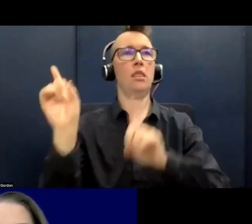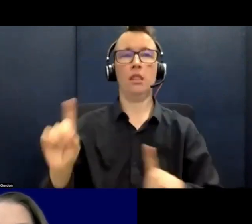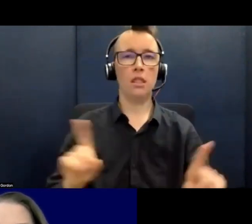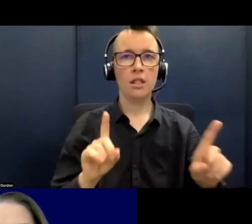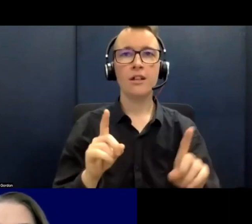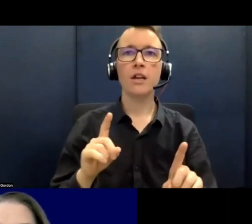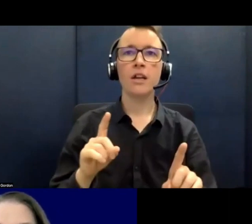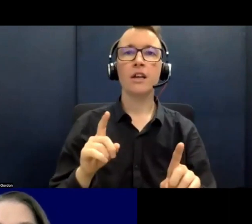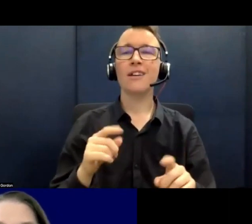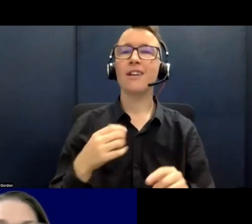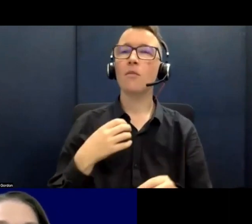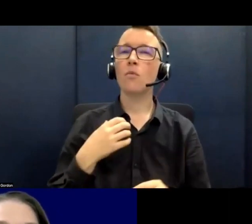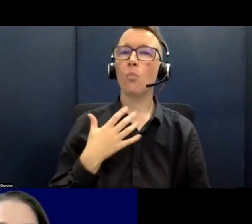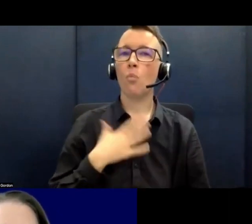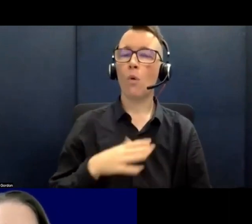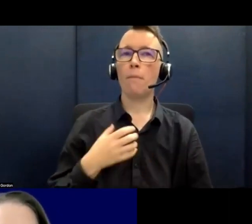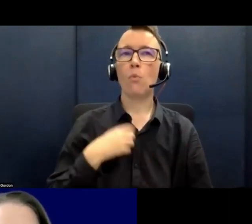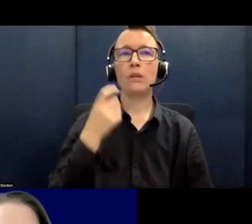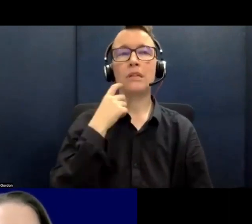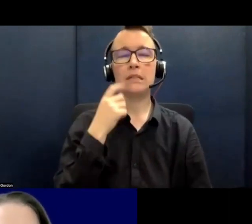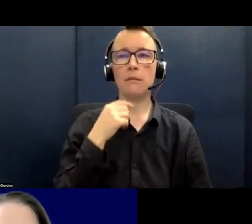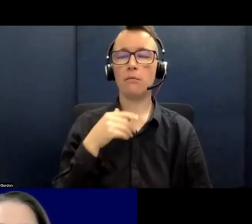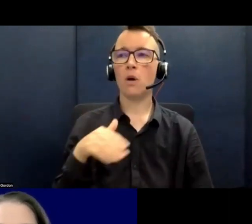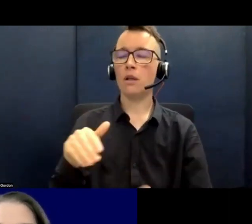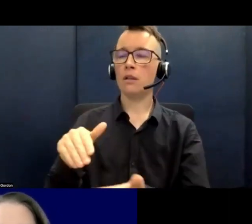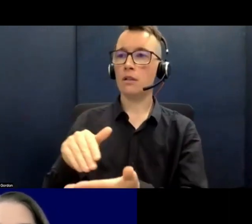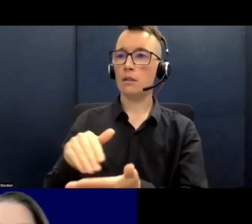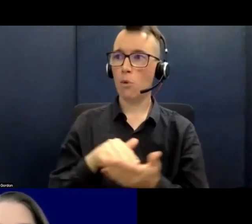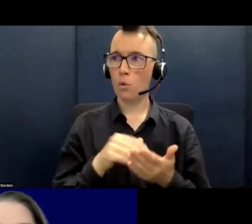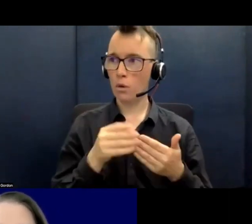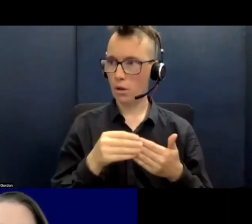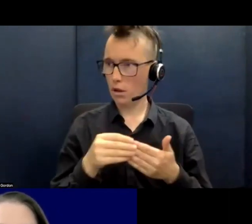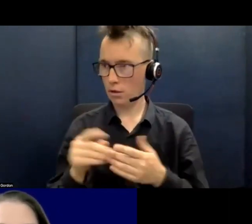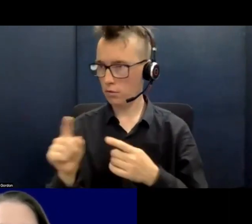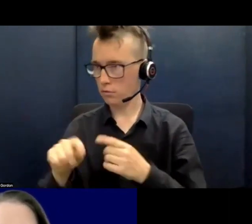that you've got support and help and someone to guide you through that process. [Melanie]